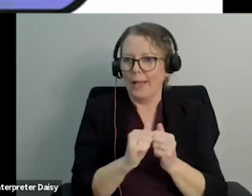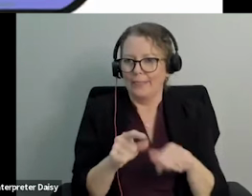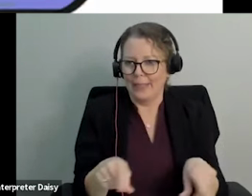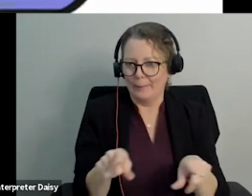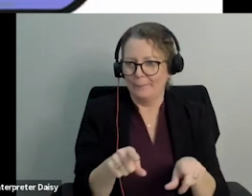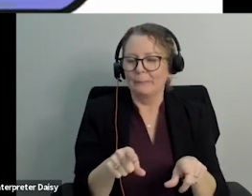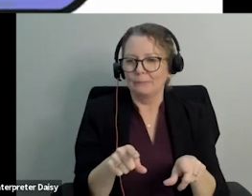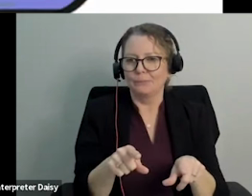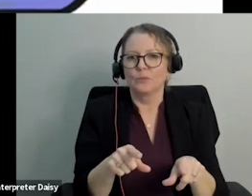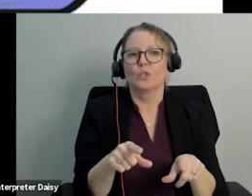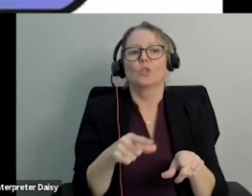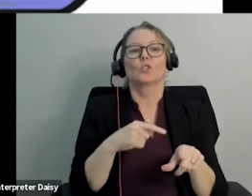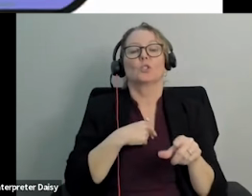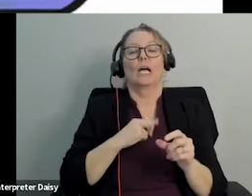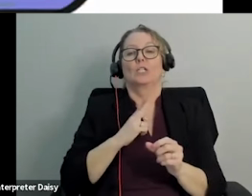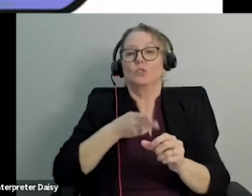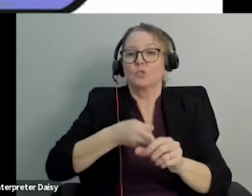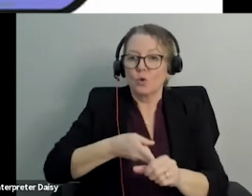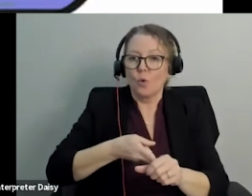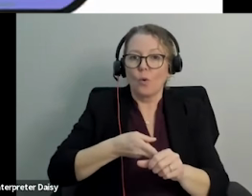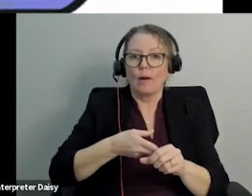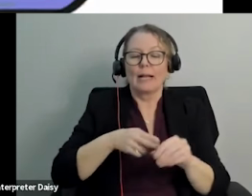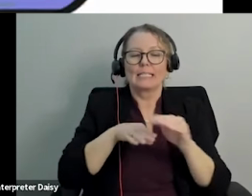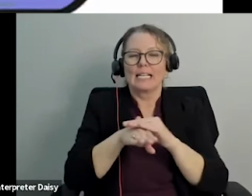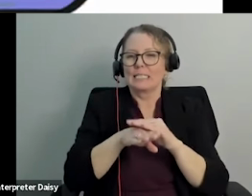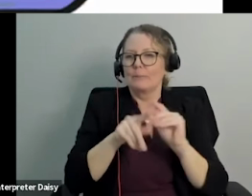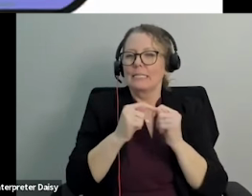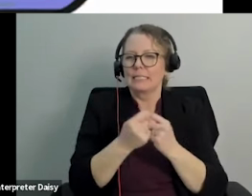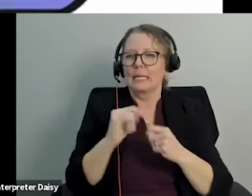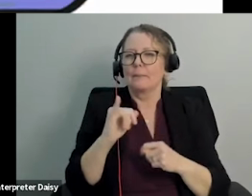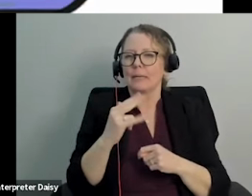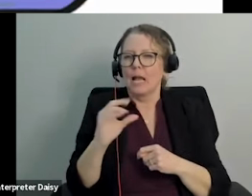So when I joined the accessibility team at Yahoo, I was actively trying to understand